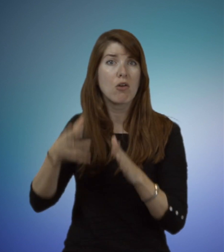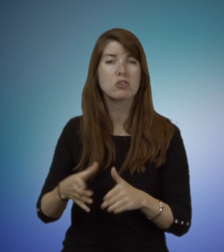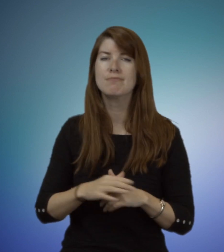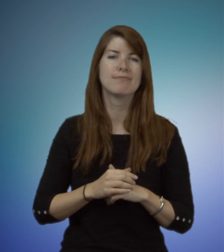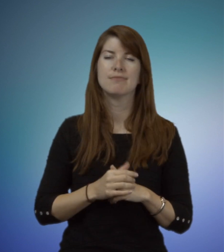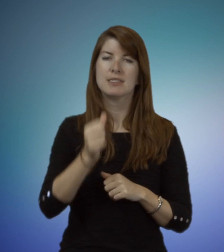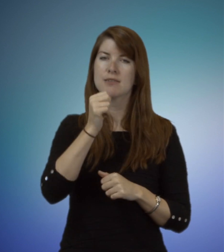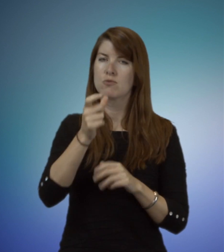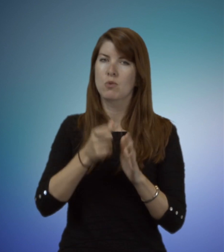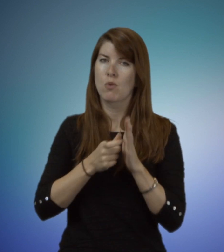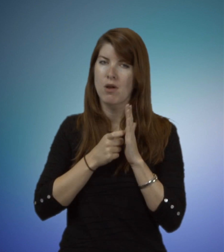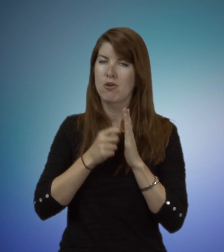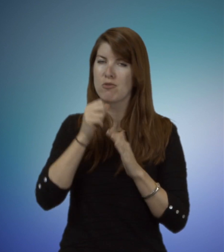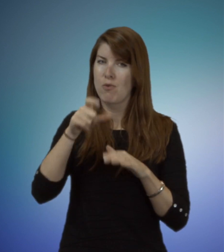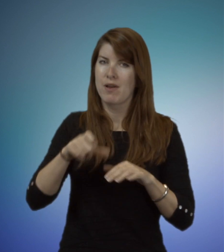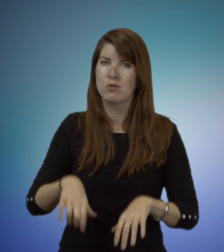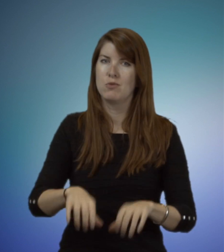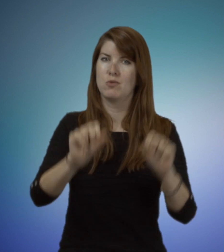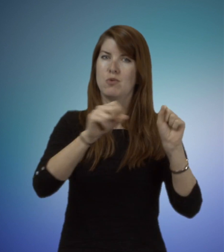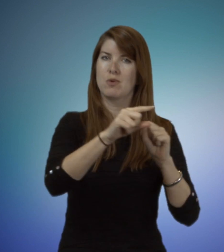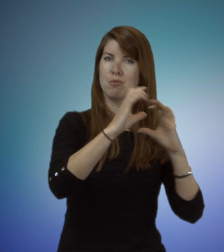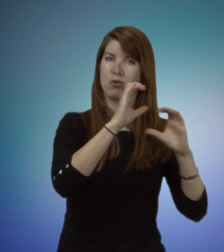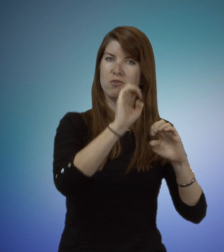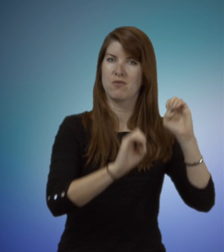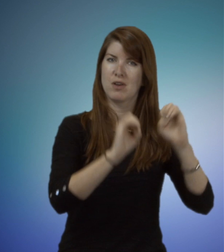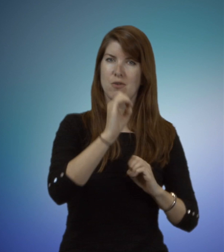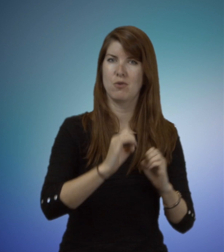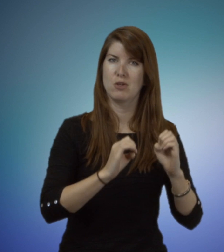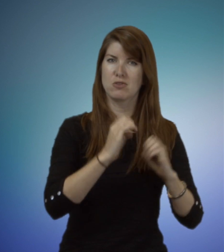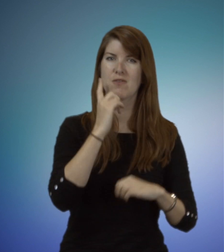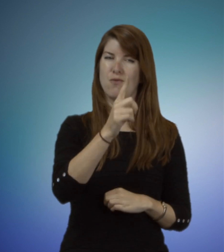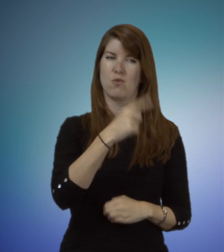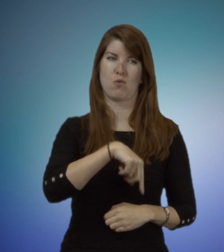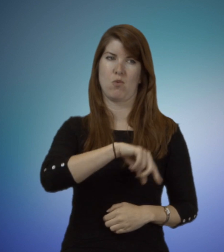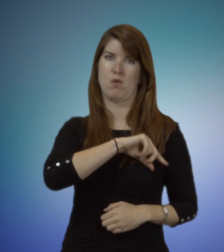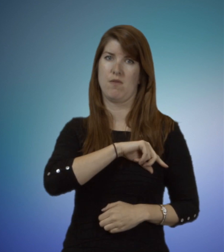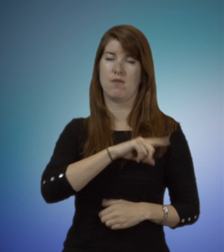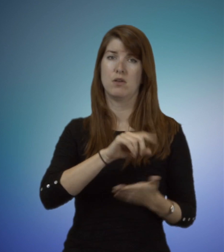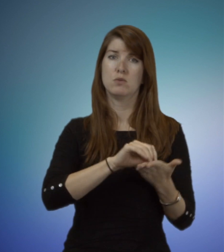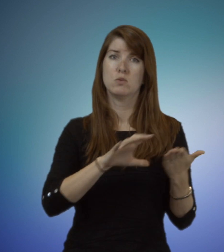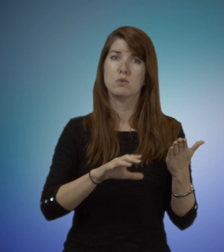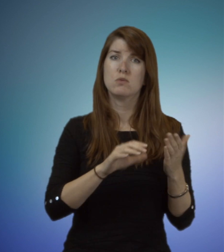to do the communication evaluation for the purpose of qualifying a student as a student